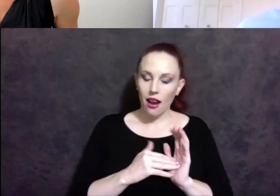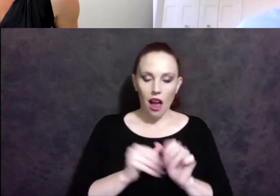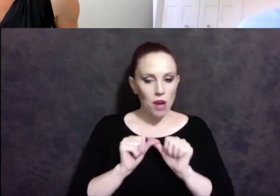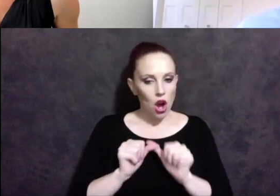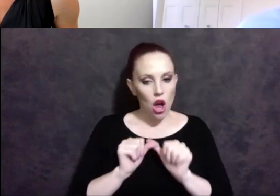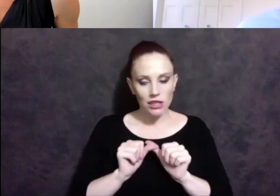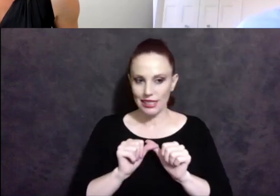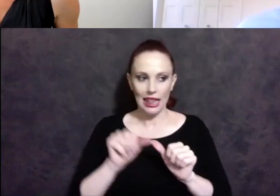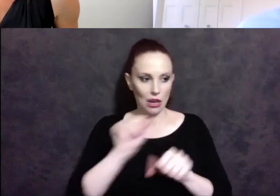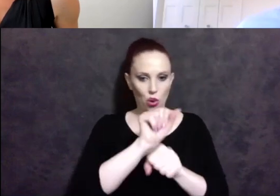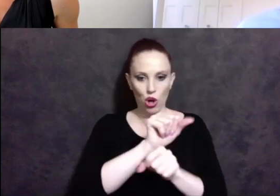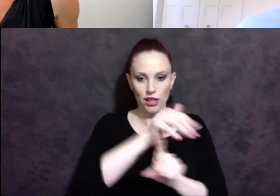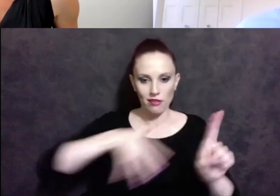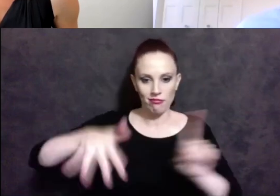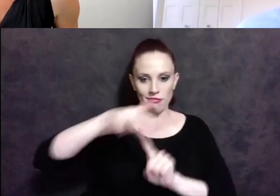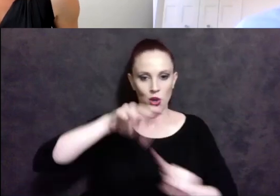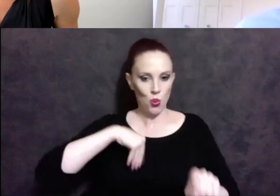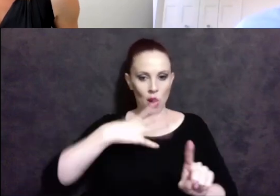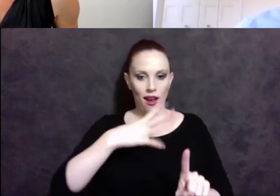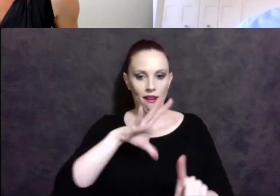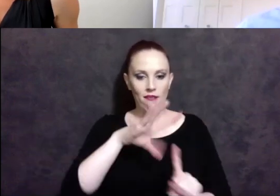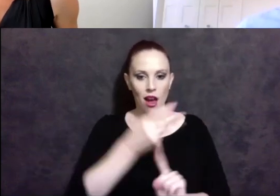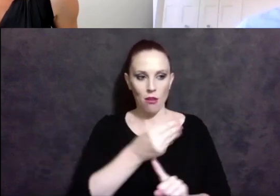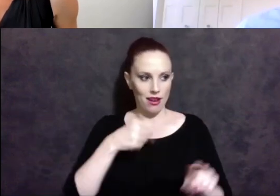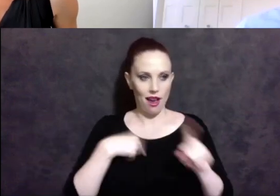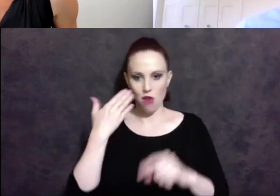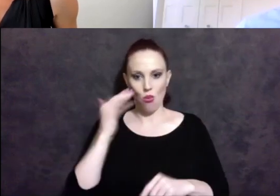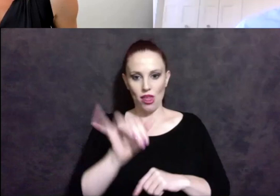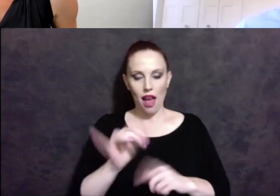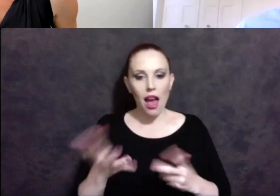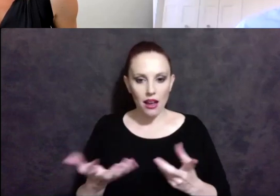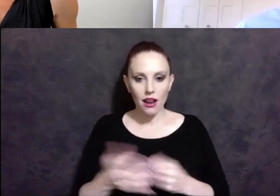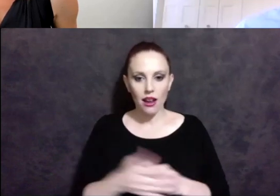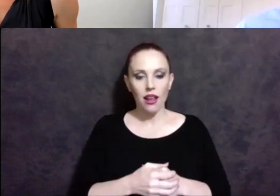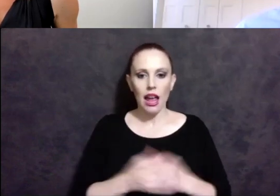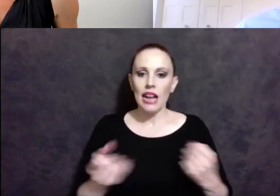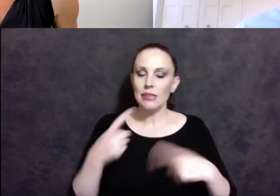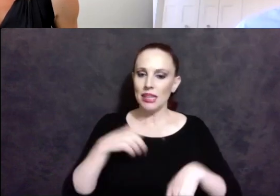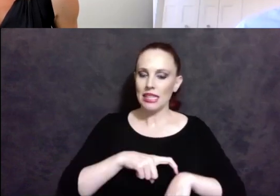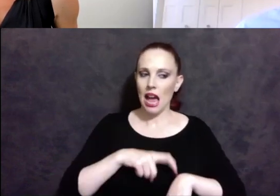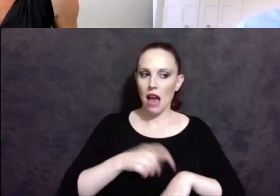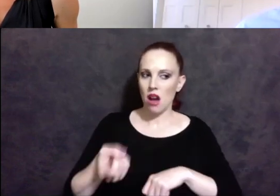environments and I know that and I have spent time to understand what does trauma feel like